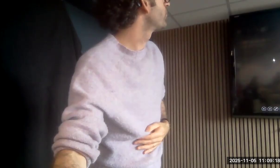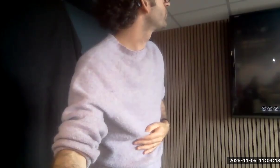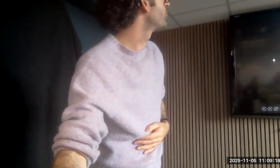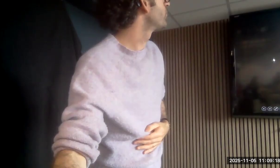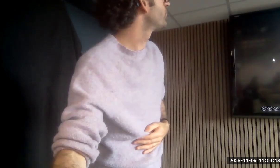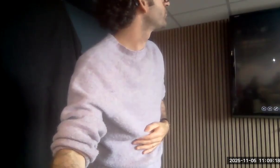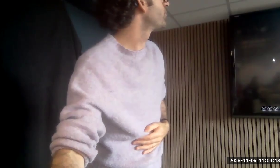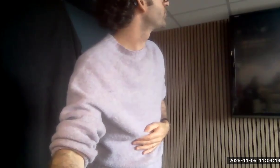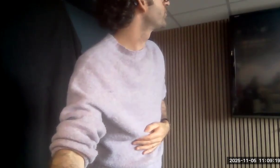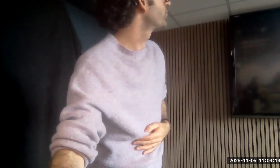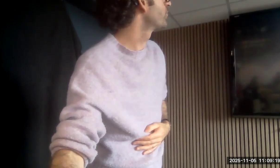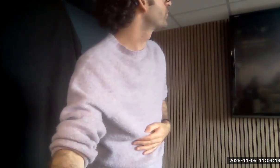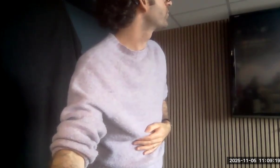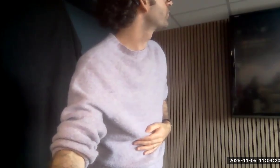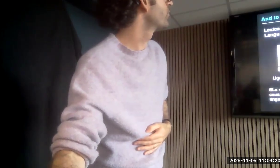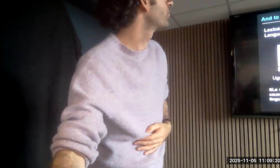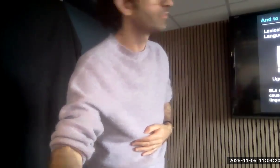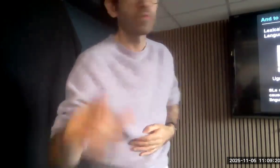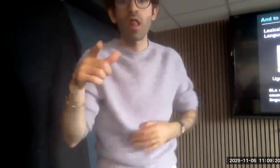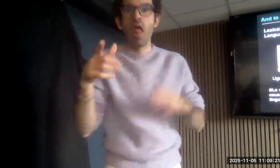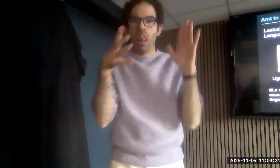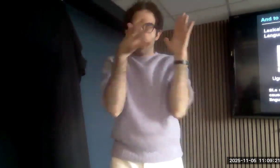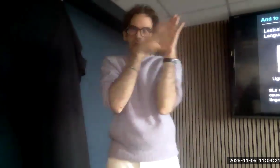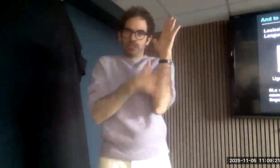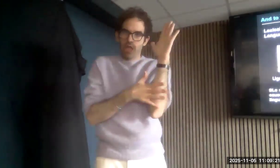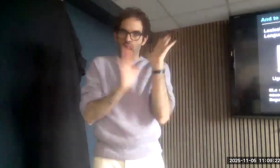So, book, give…